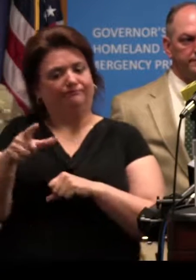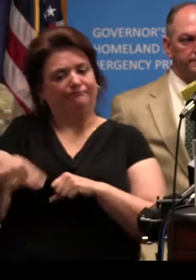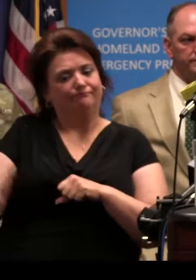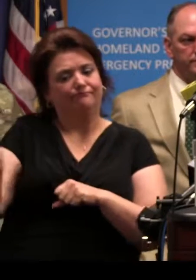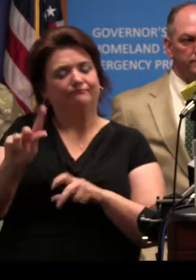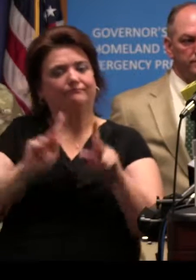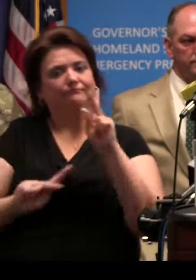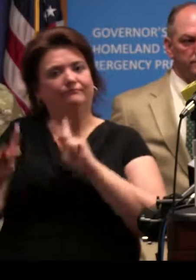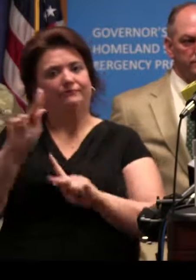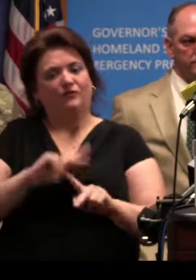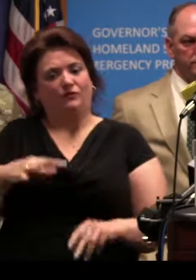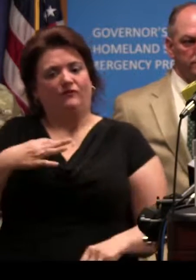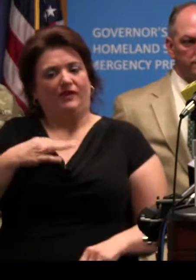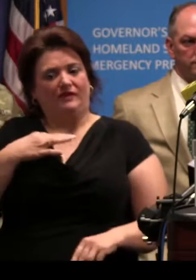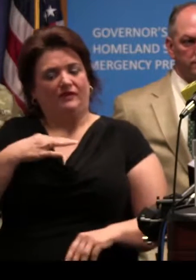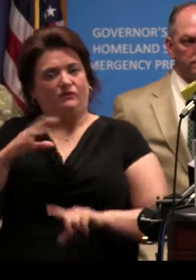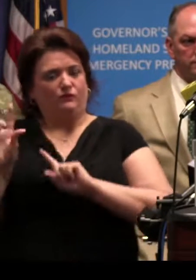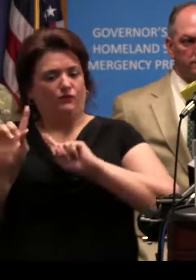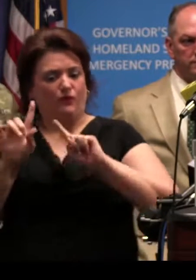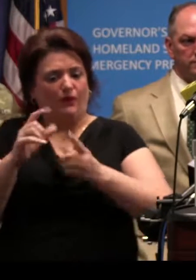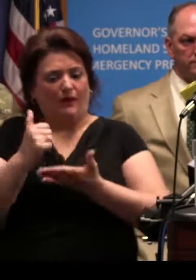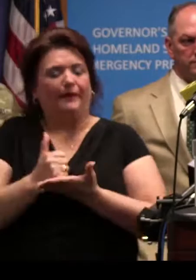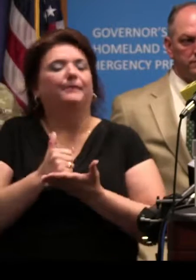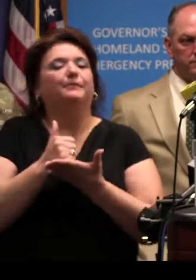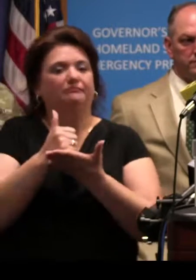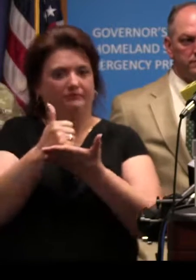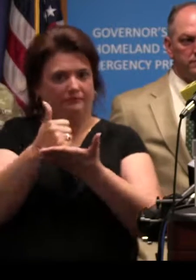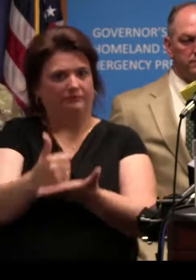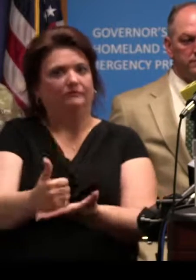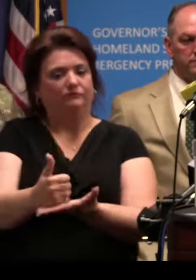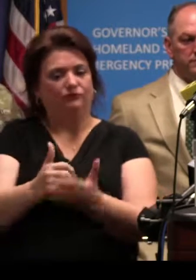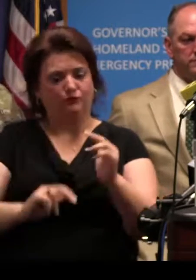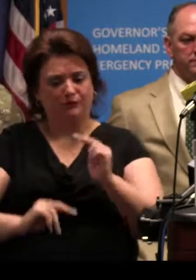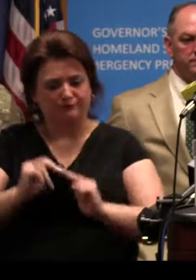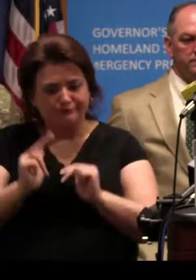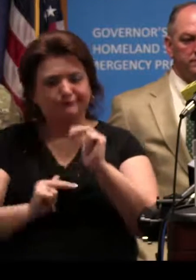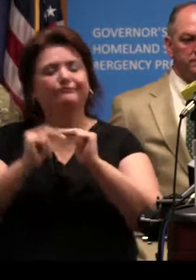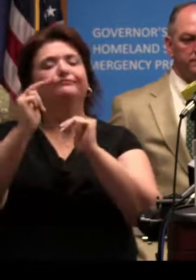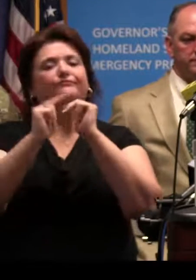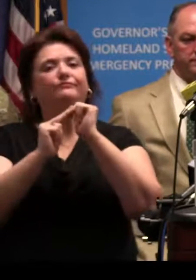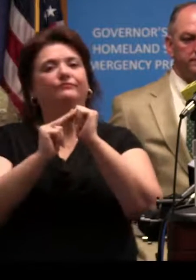get volunteers in there to help them rebuild one thing we have in louisiana